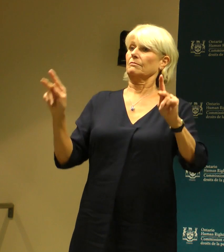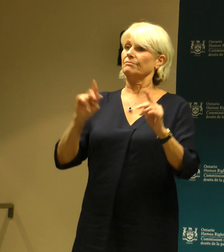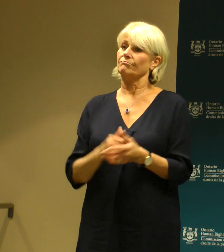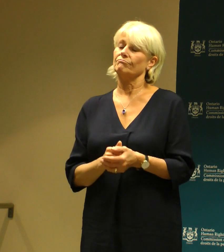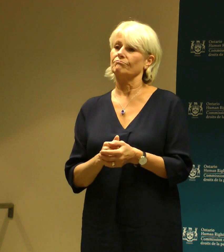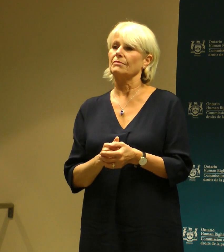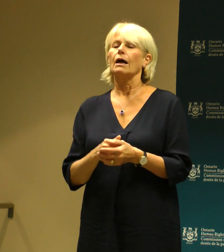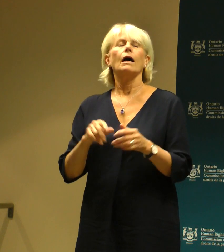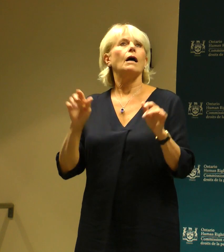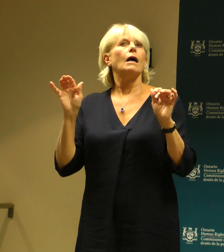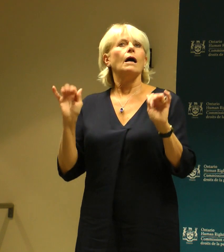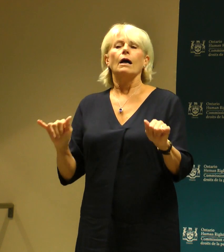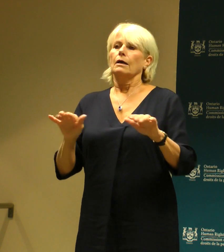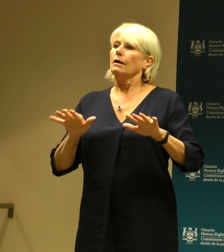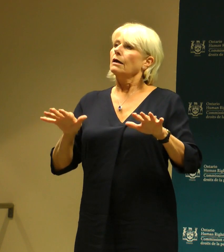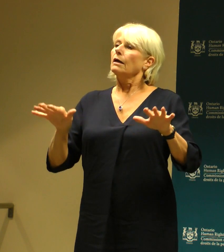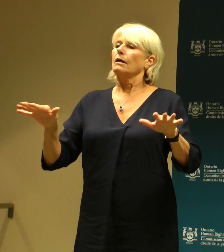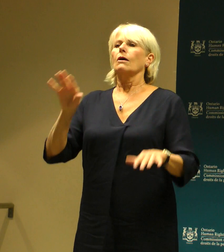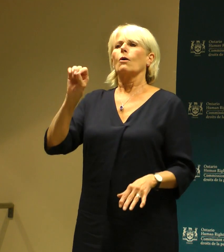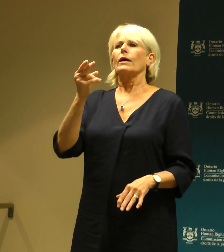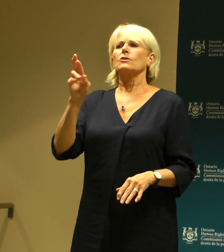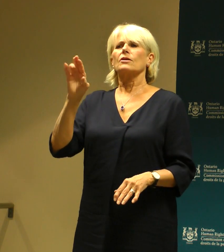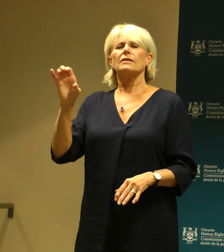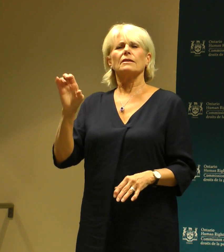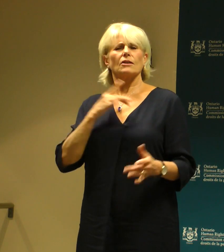Despite this prevalence, the commission is concerned that students with reading